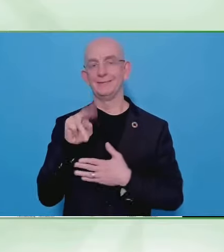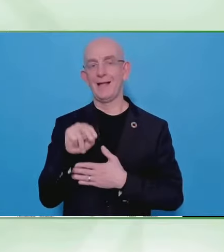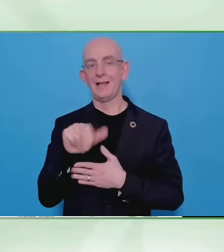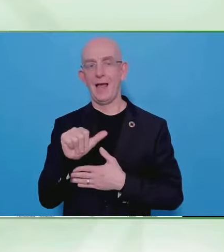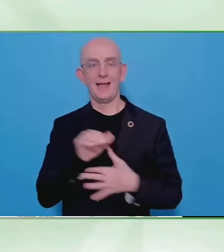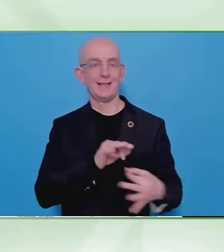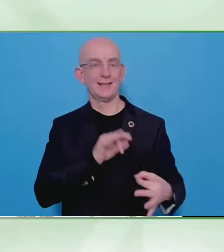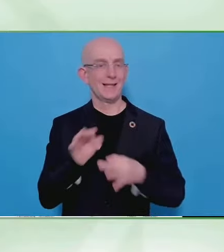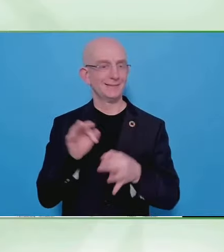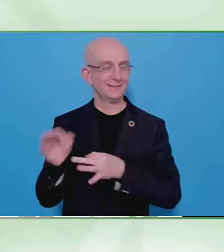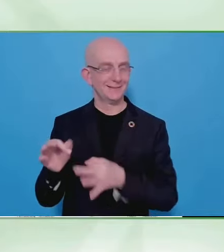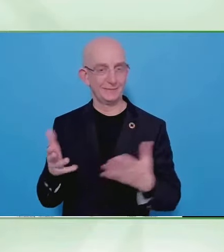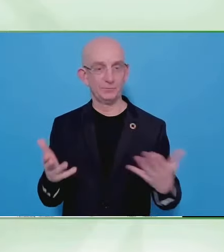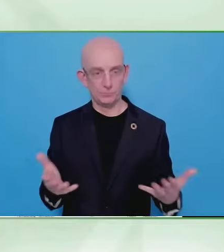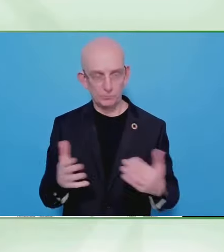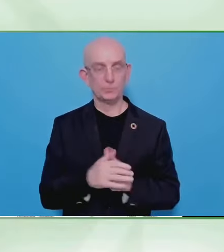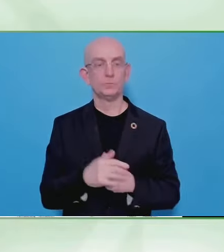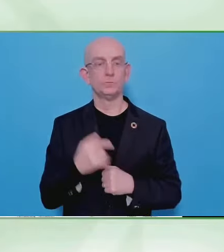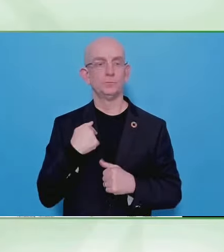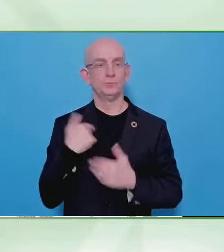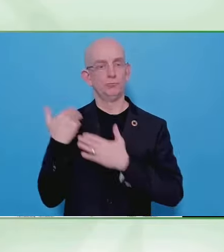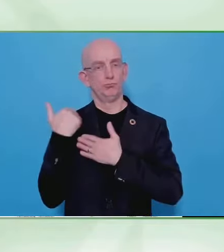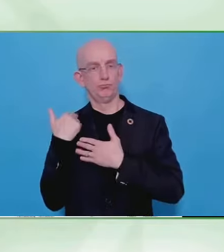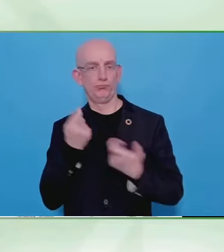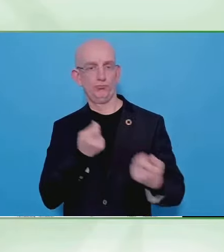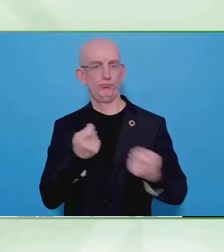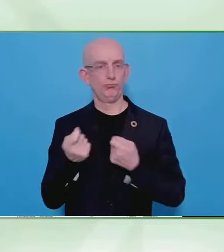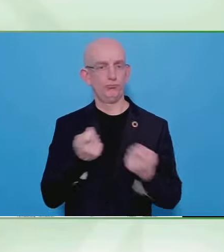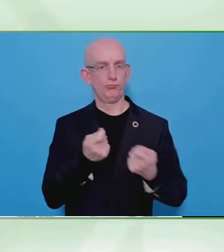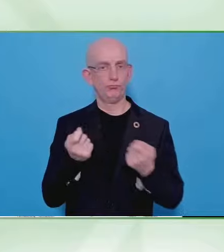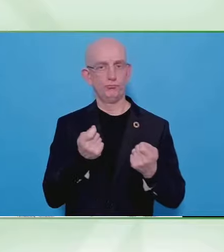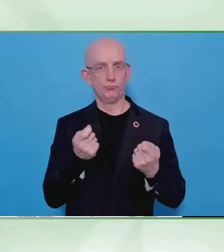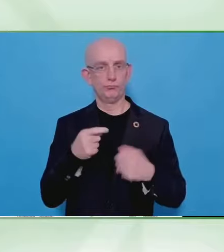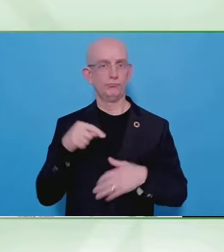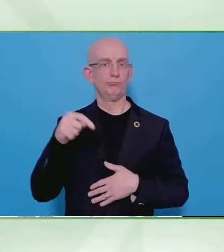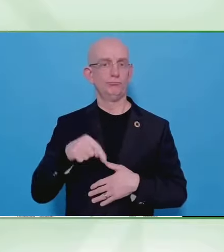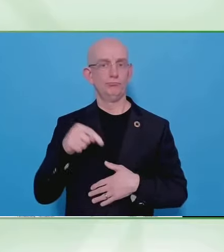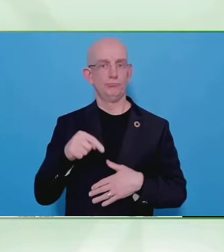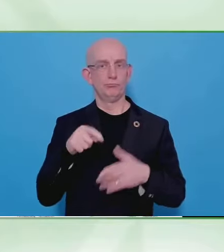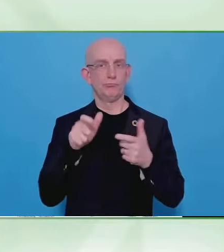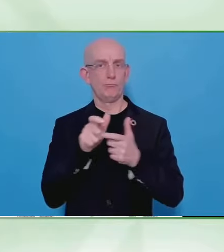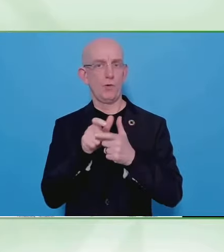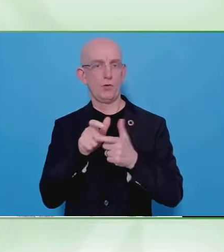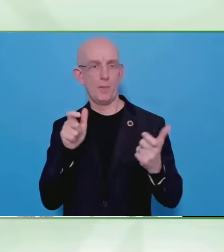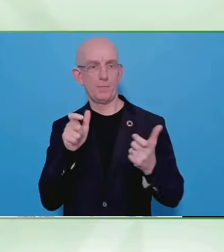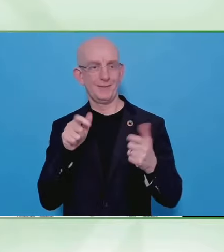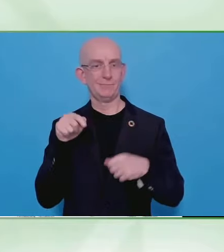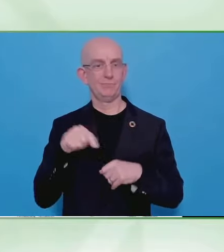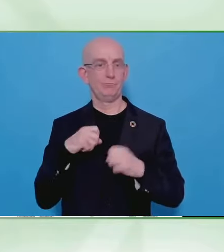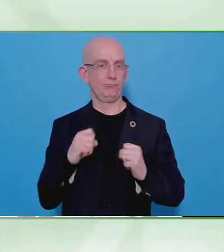focusing on helping companies celebrate inclusion in these